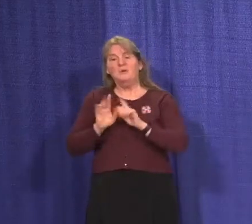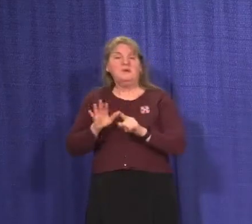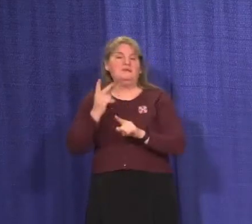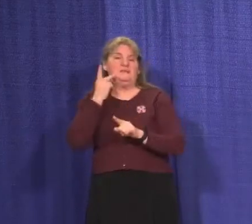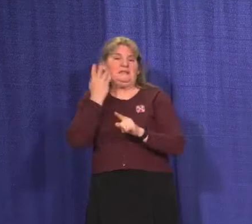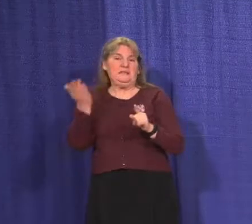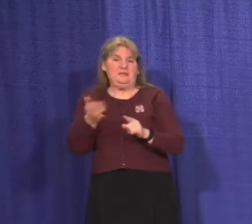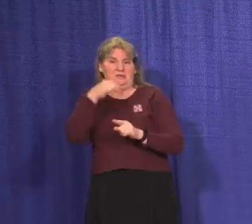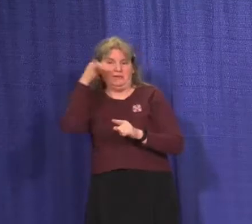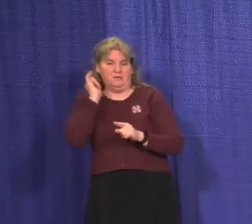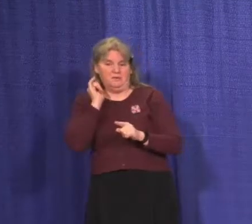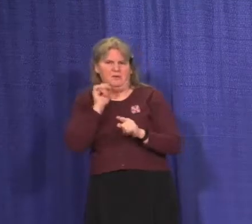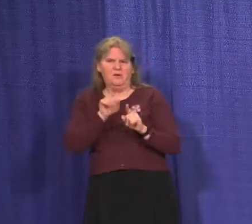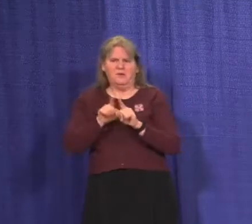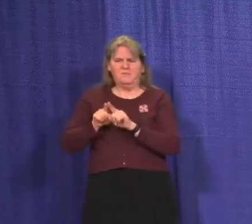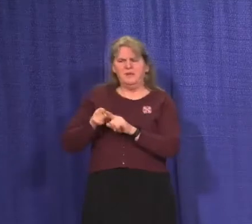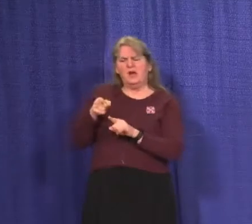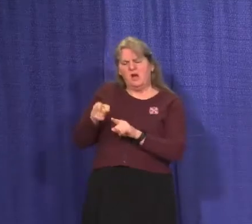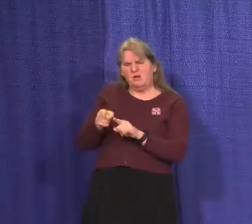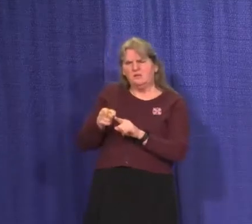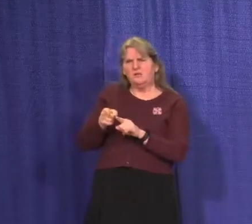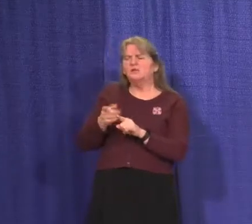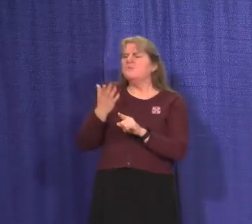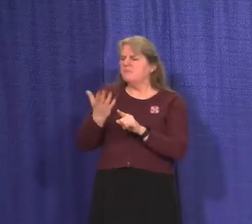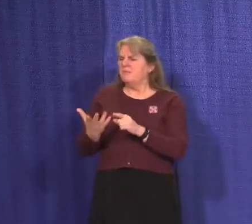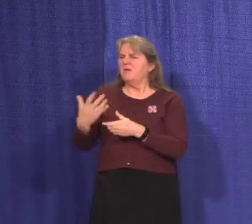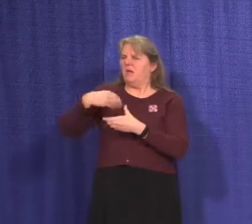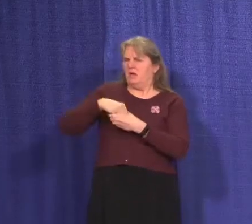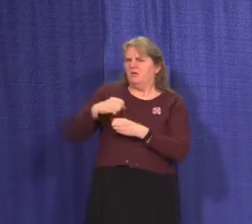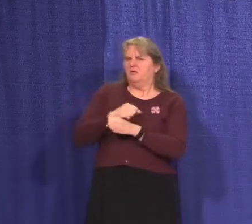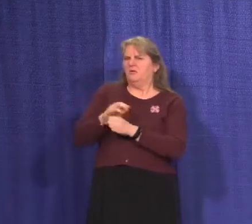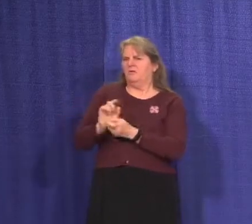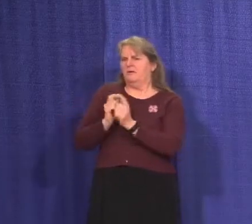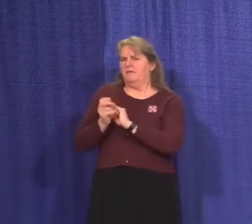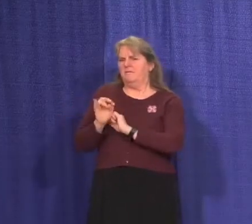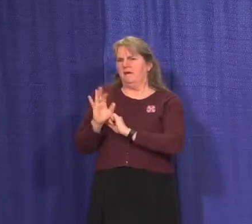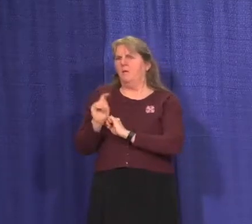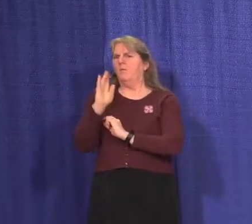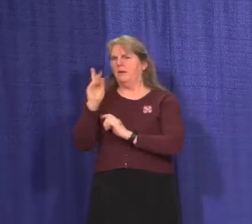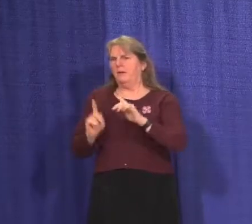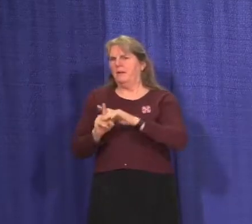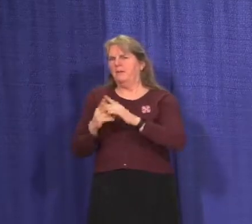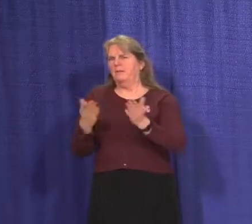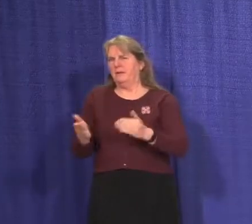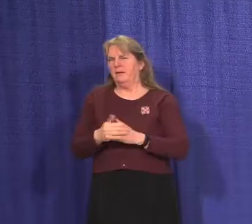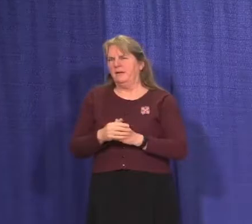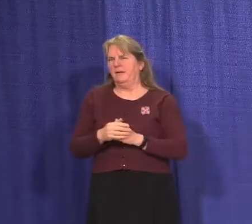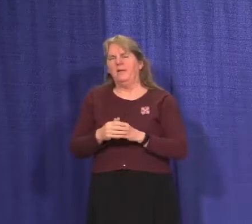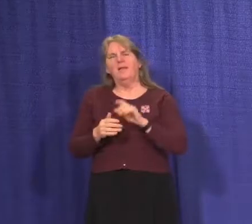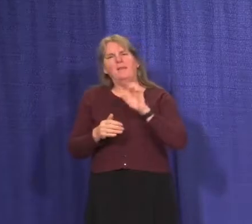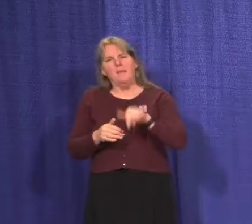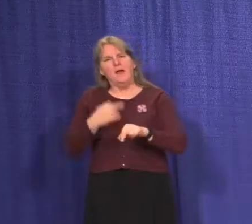evolve.